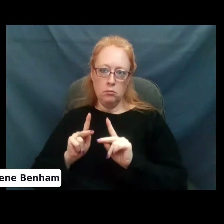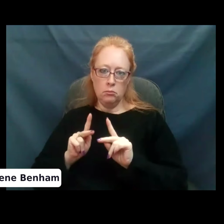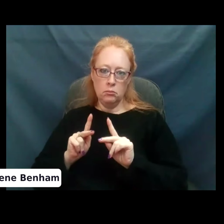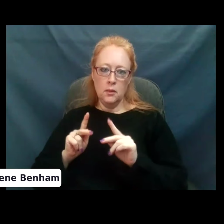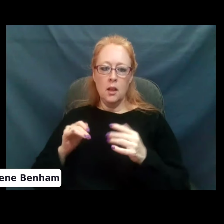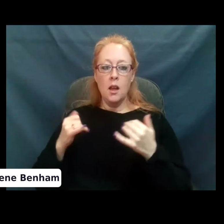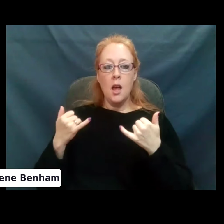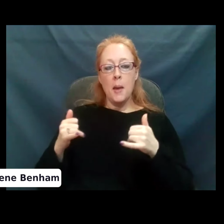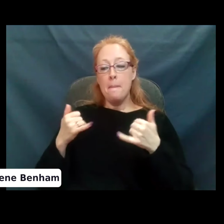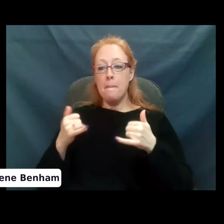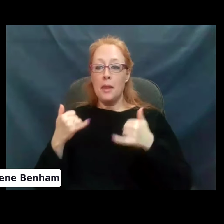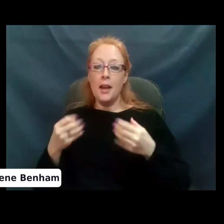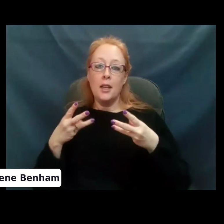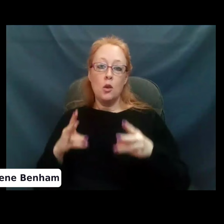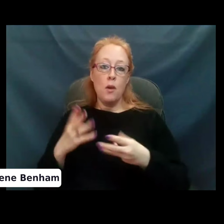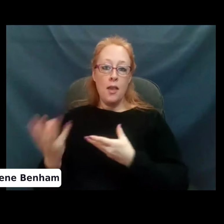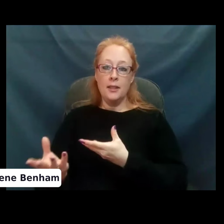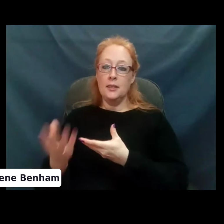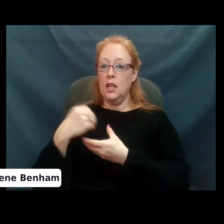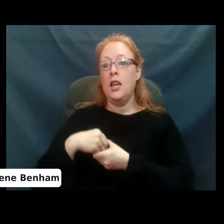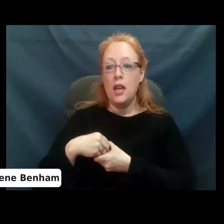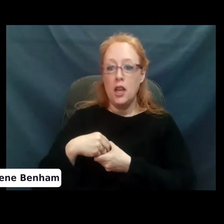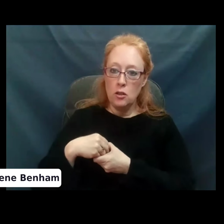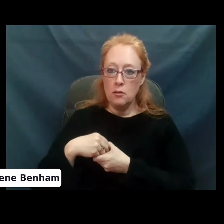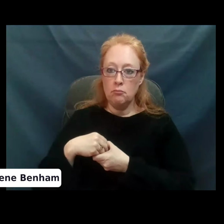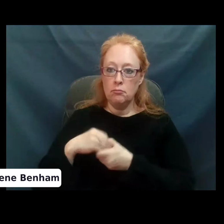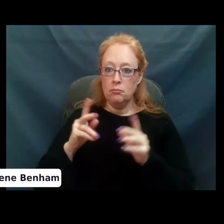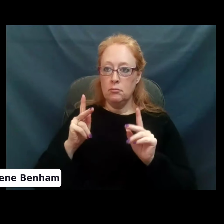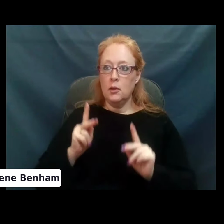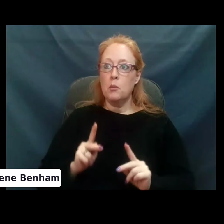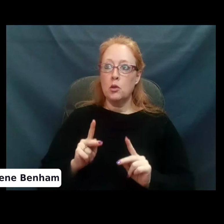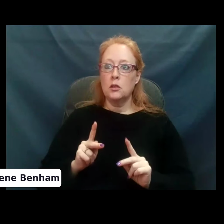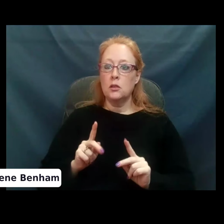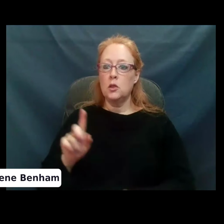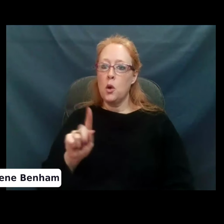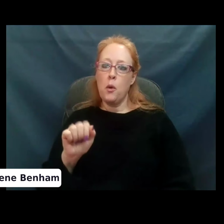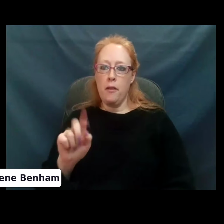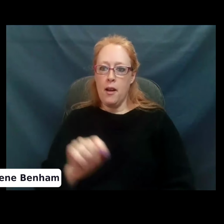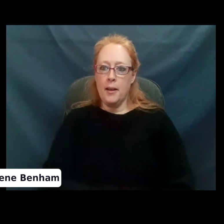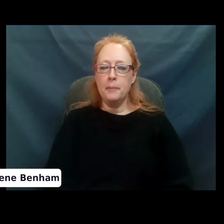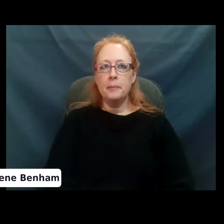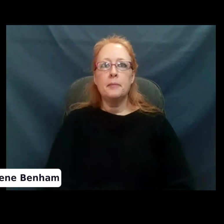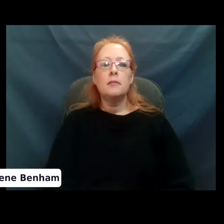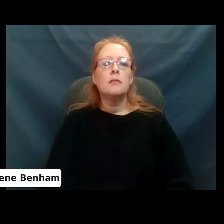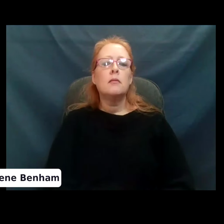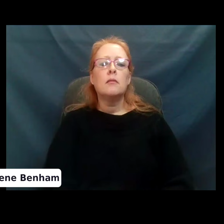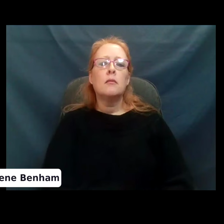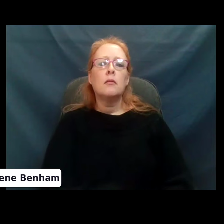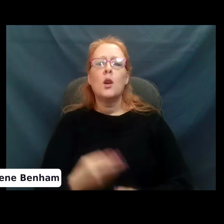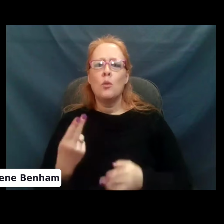It is creating game situation that is going to be more accessible for more people.